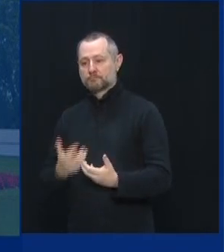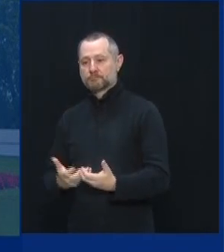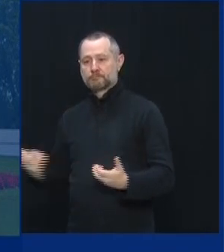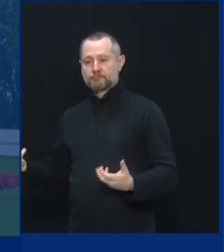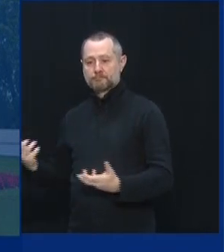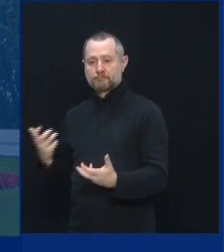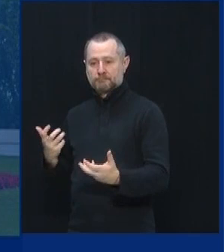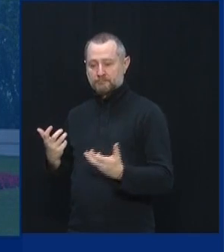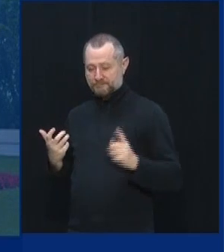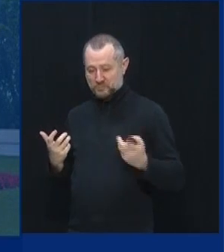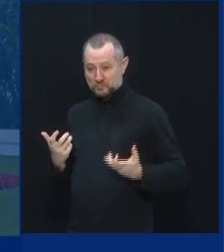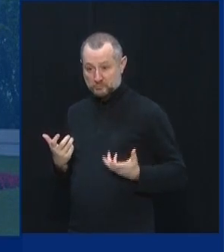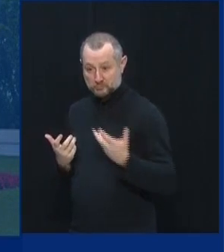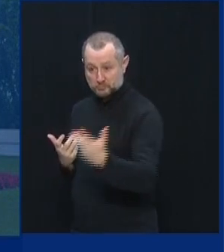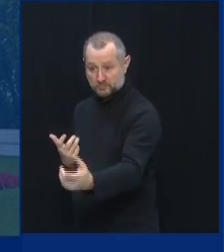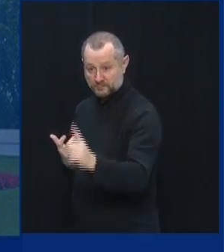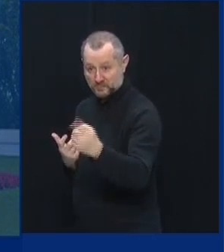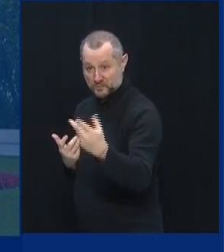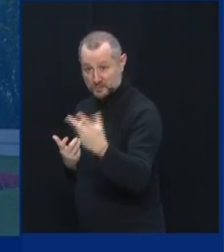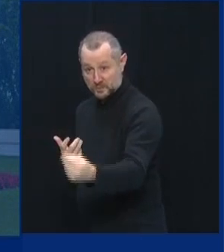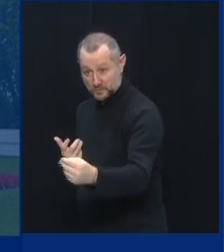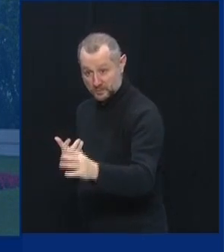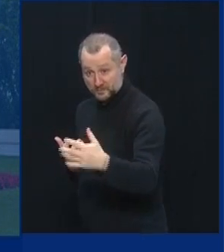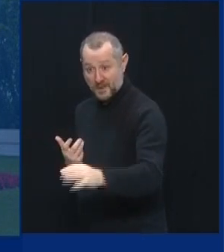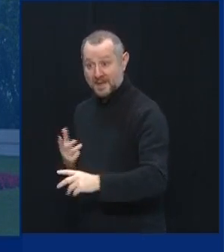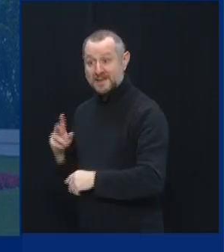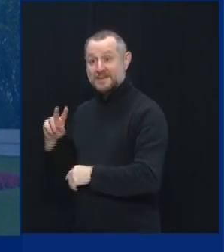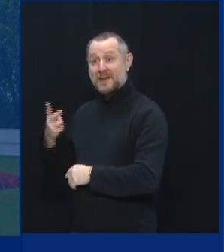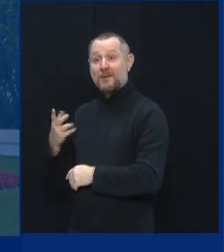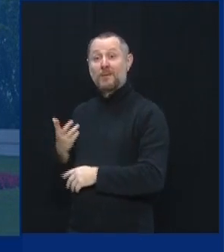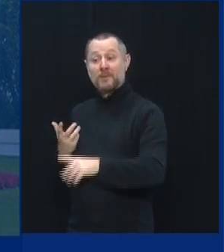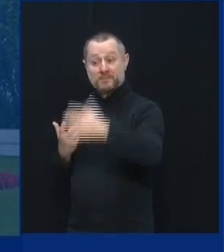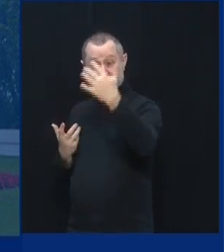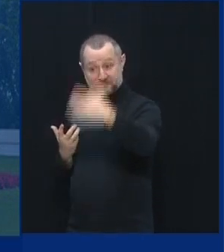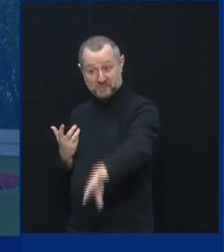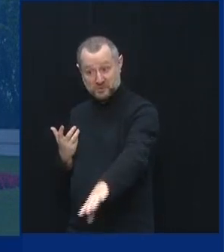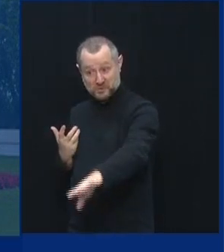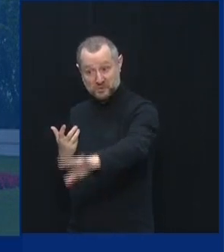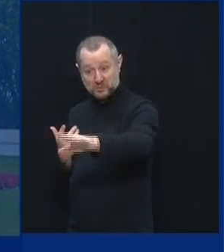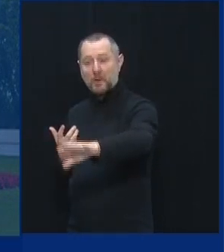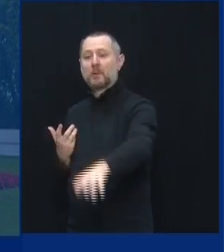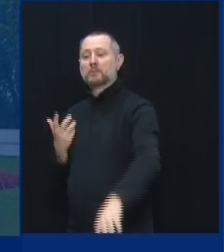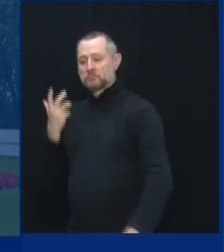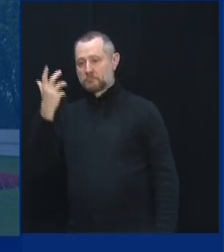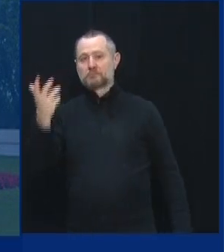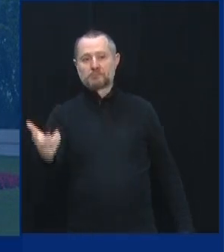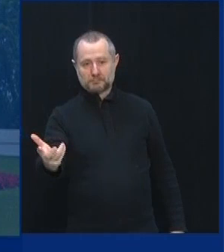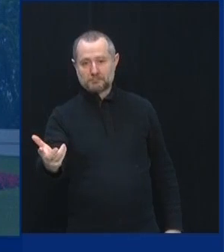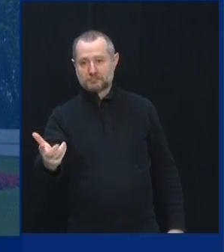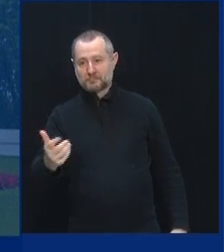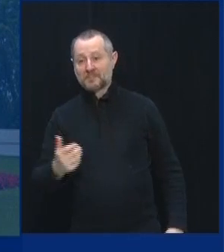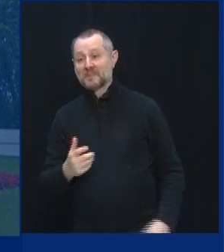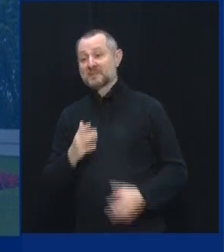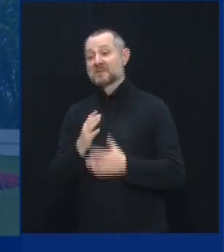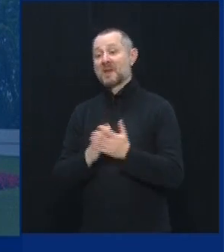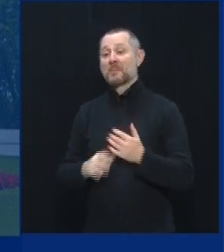THE FEDERAL GOVERNMENT SEGREGATES THE SECOND DOSAGE AND BASICALLY RESERVES THAT FOR THE PEOPLE WHO RECEIVED THE FIRST